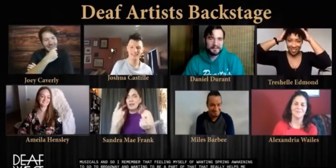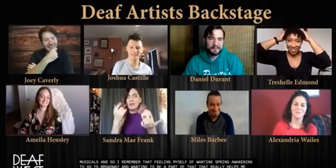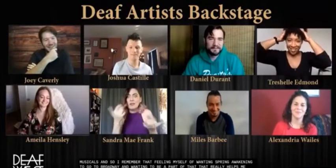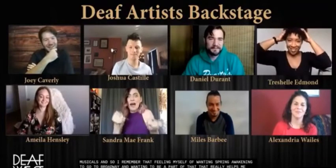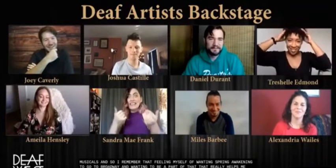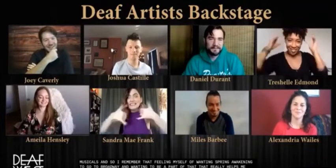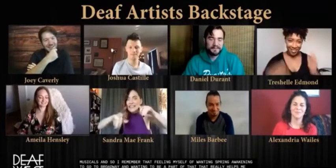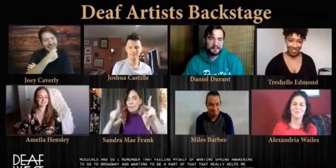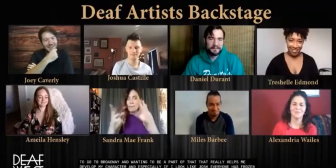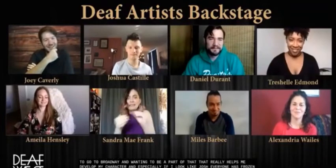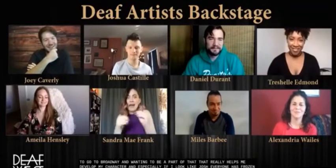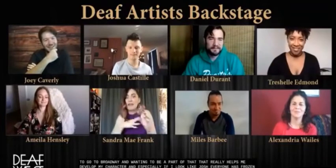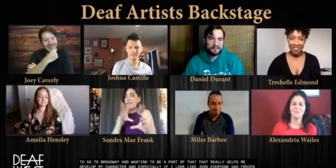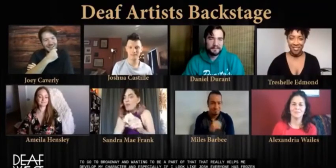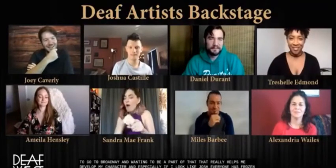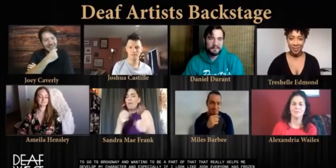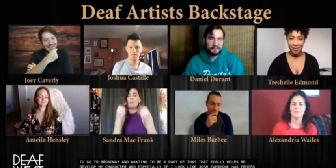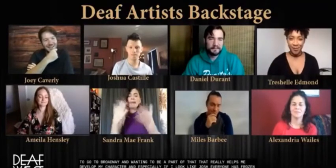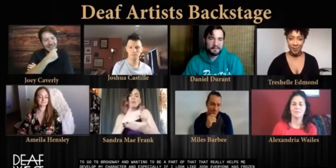to Broadway as well as my character in that show.